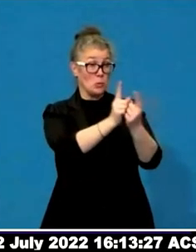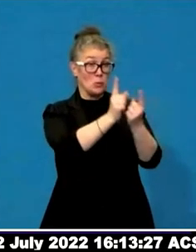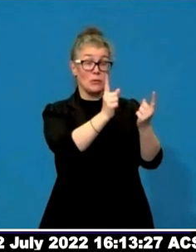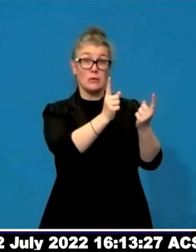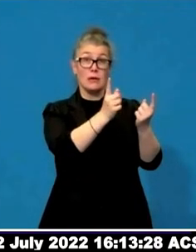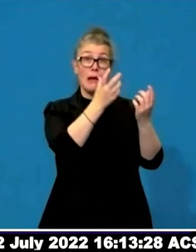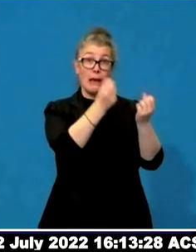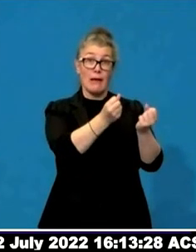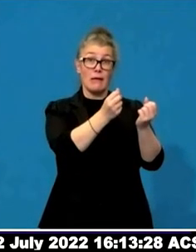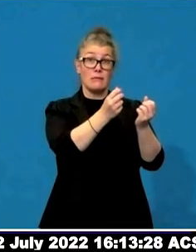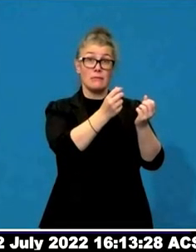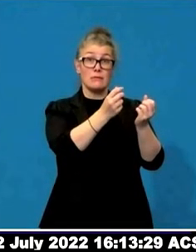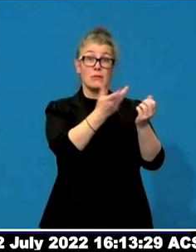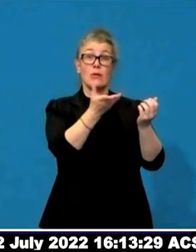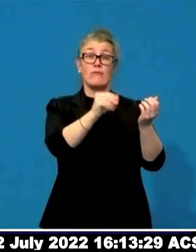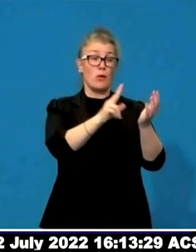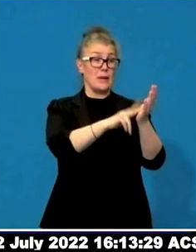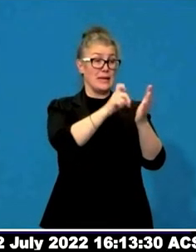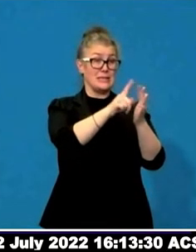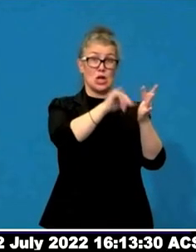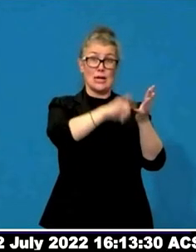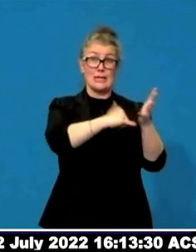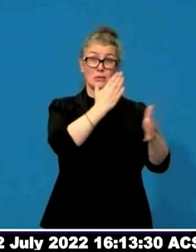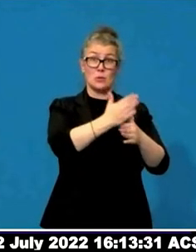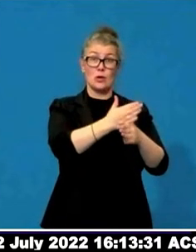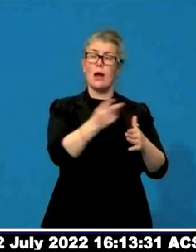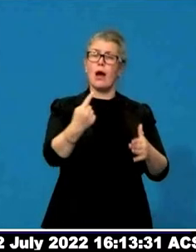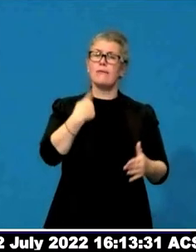Yes, I've seen people up there, yeah, up in TI.